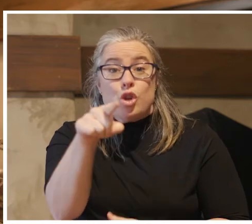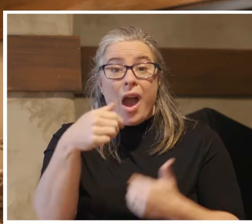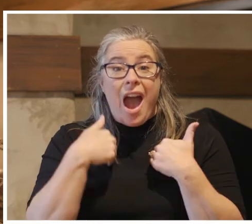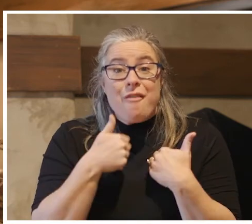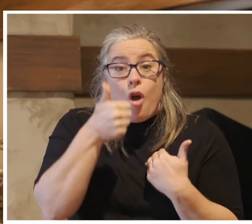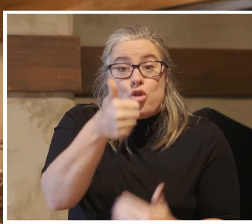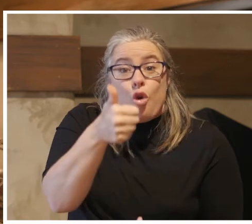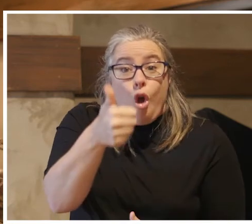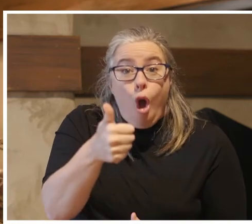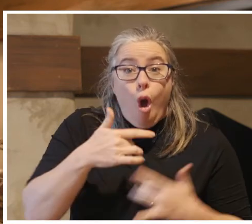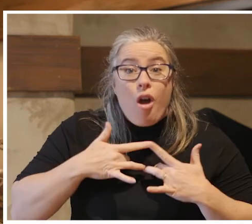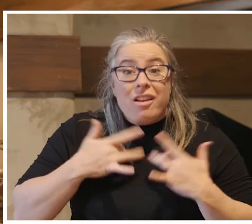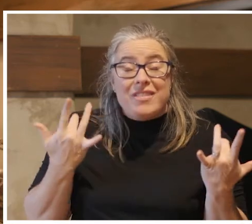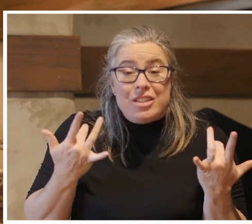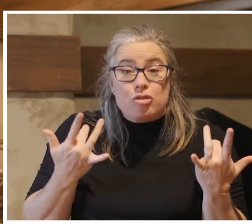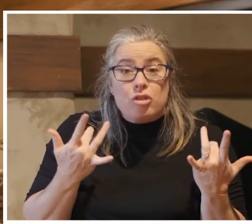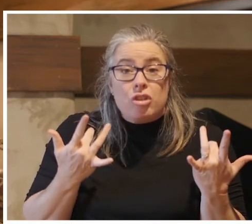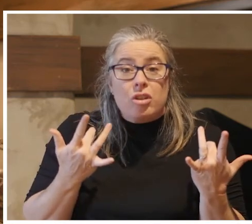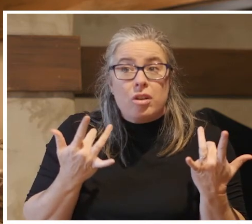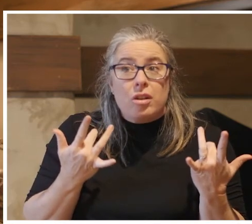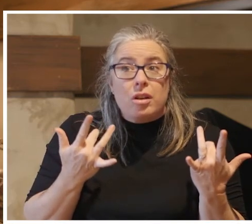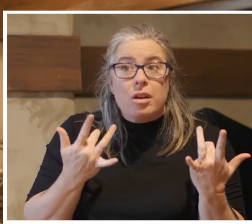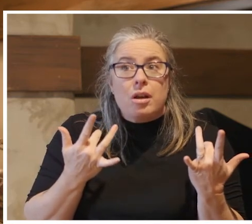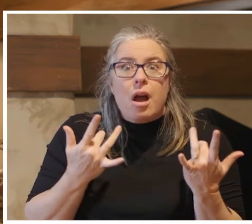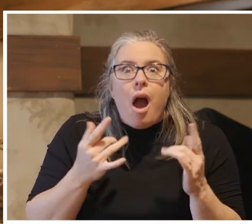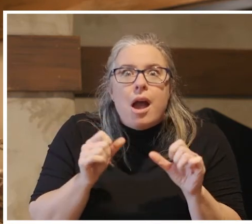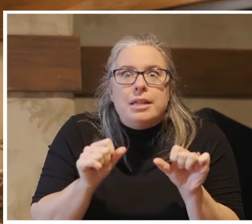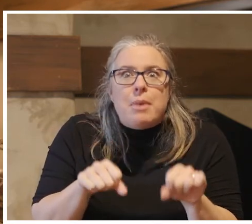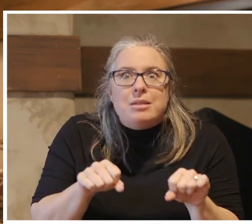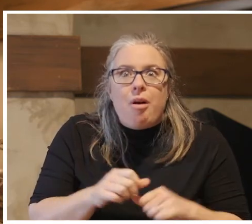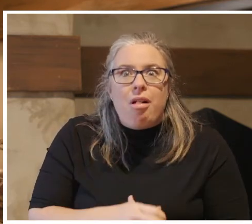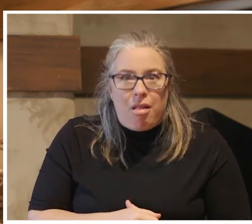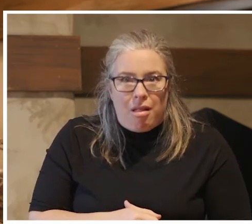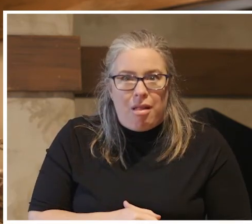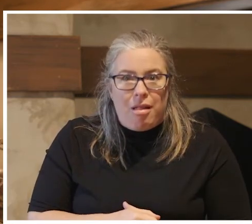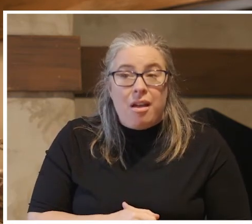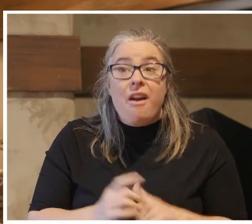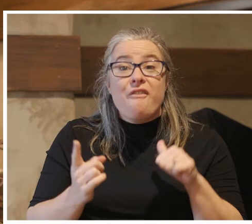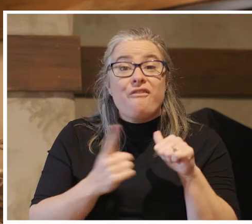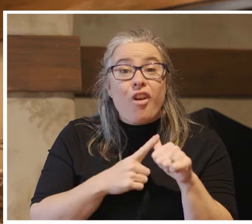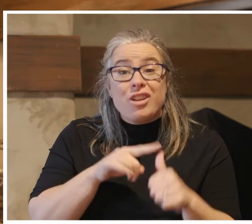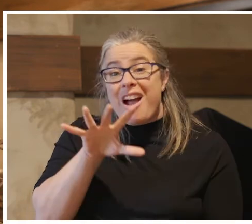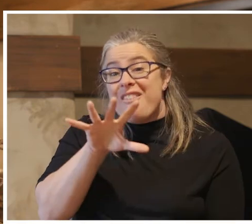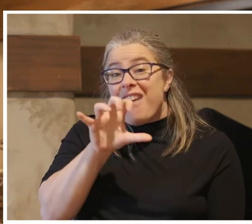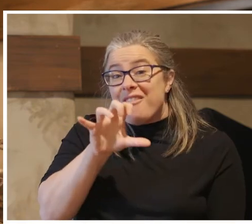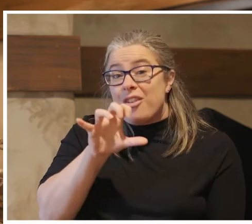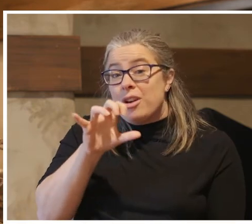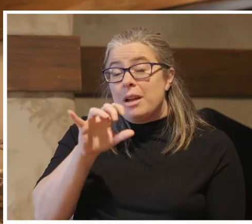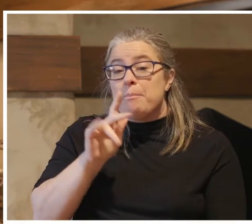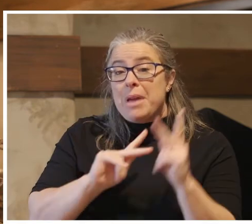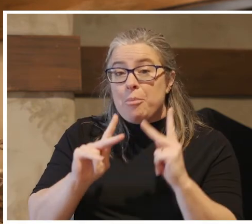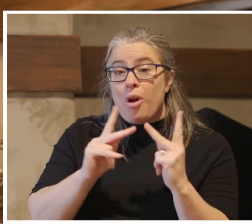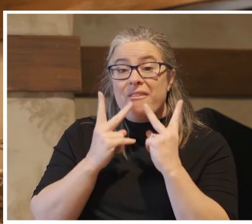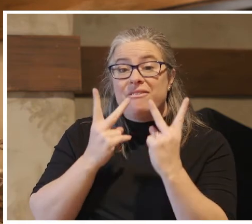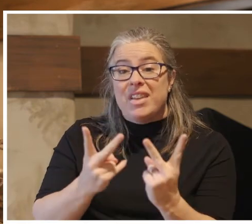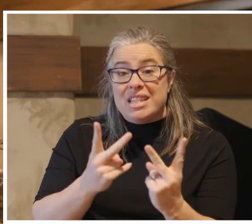your own adventure, it's possible. The first 500 people to visit and register